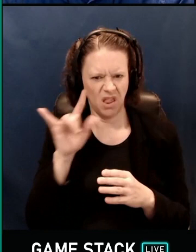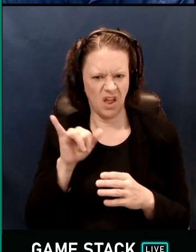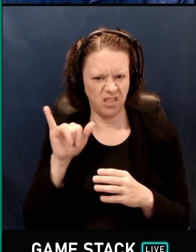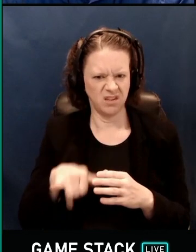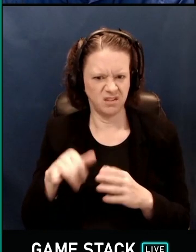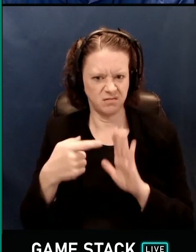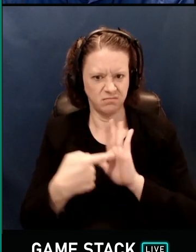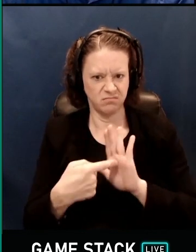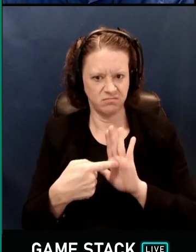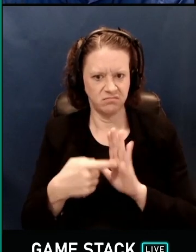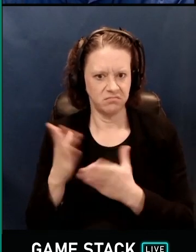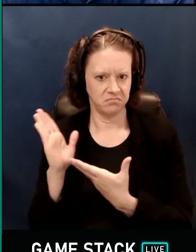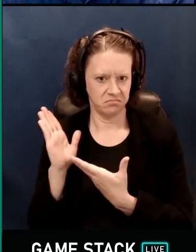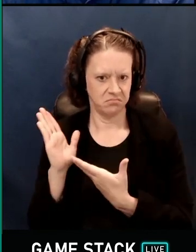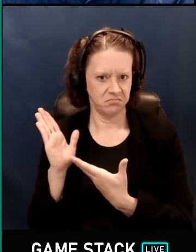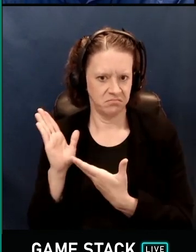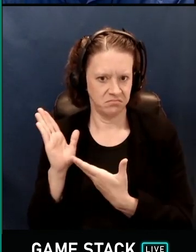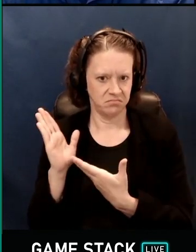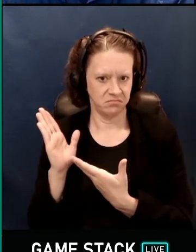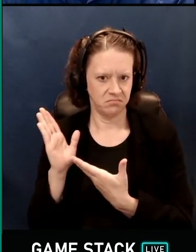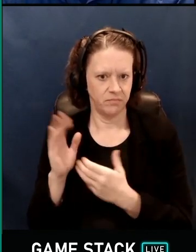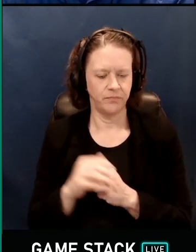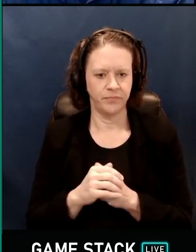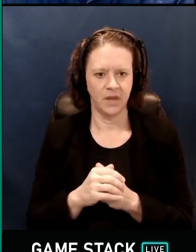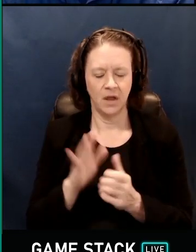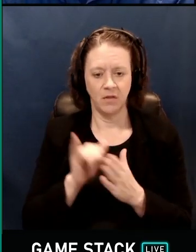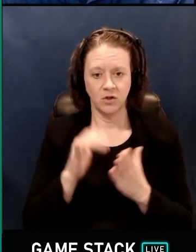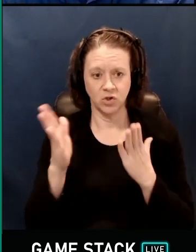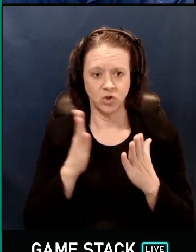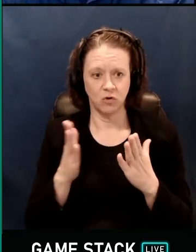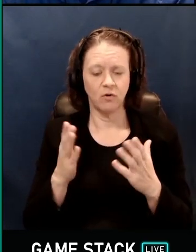The self hosted agents are used to run Unity editor